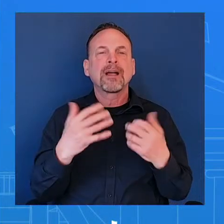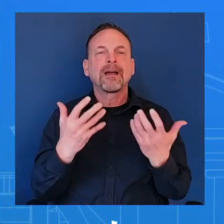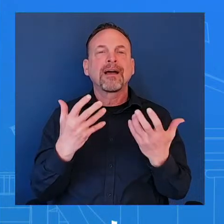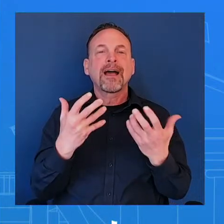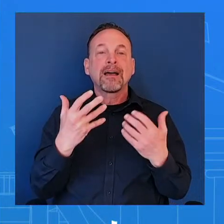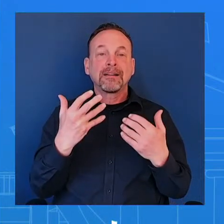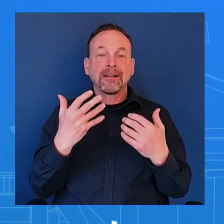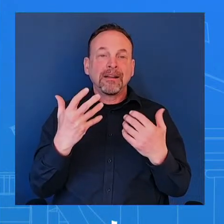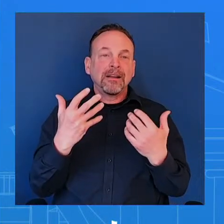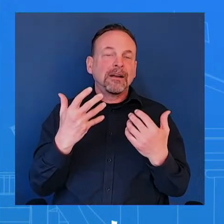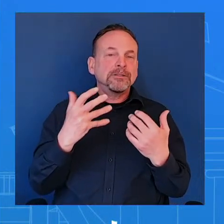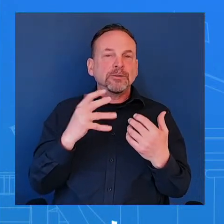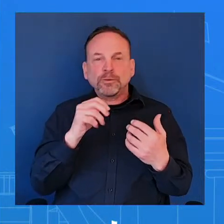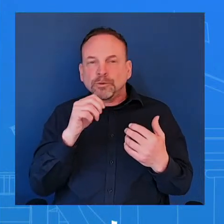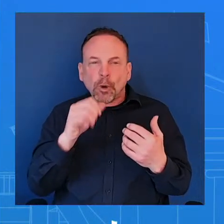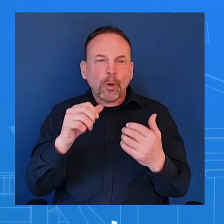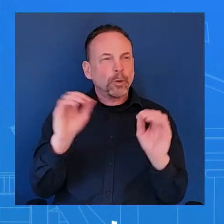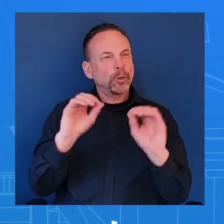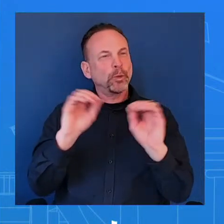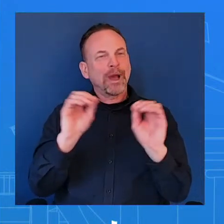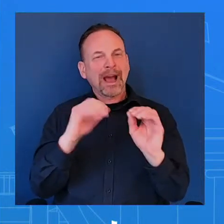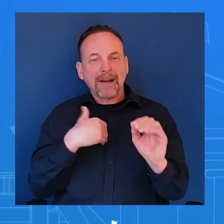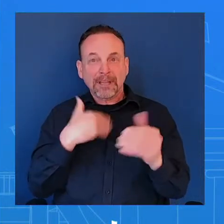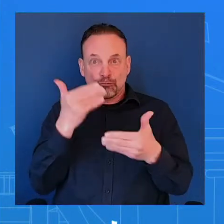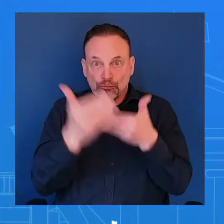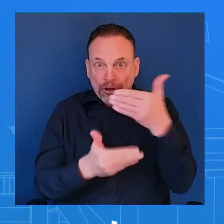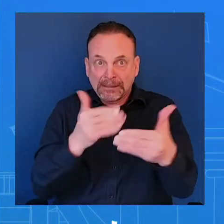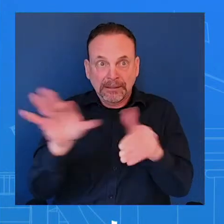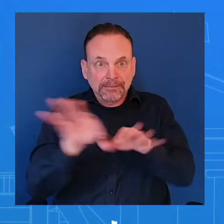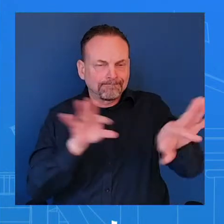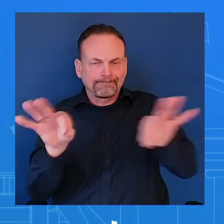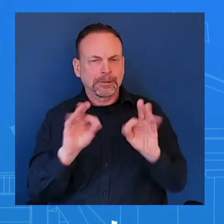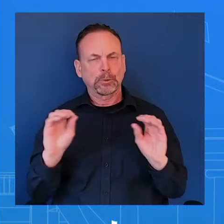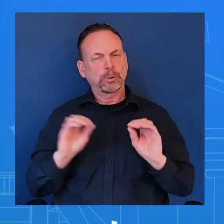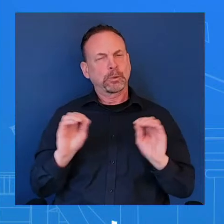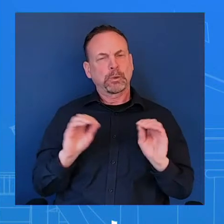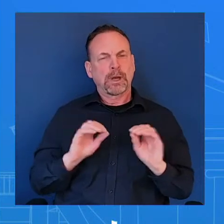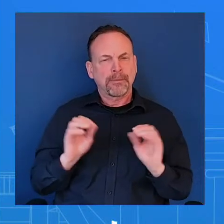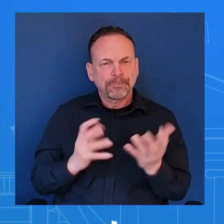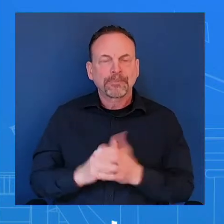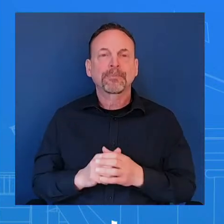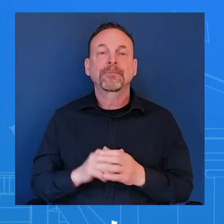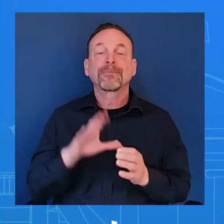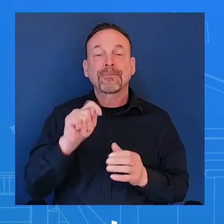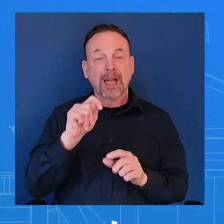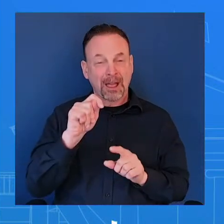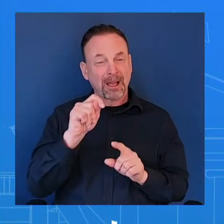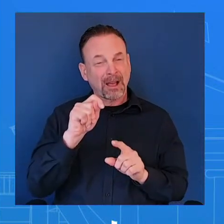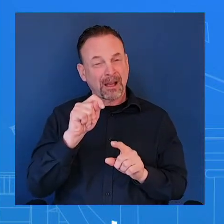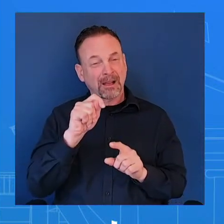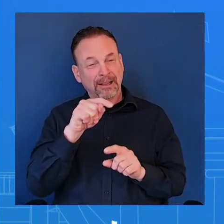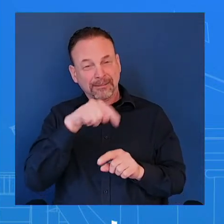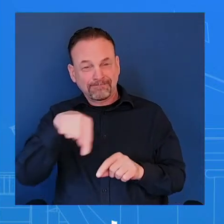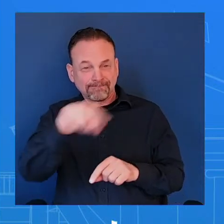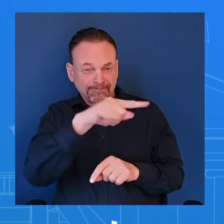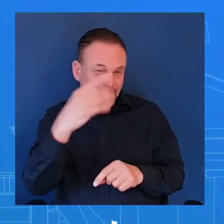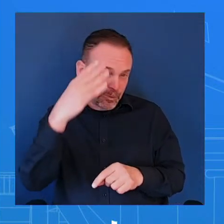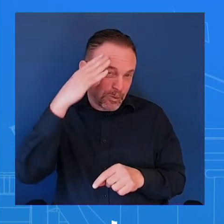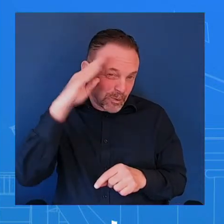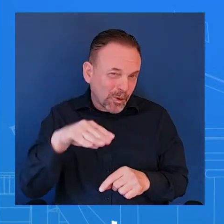to lay out in that realm. But as you know and as I've -- as I've stated a couple of times, we've done outreach for this past several weeks,